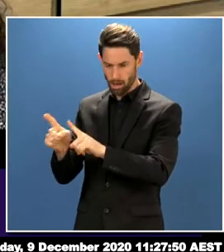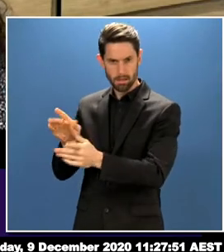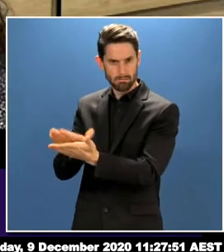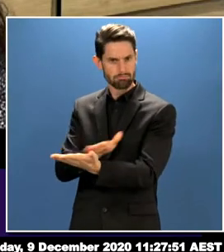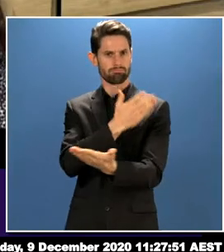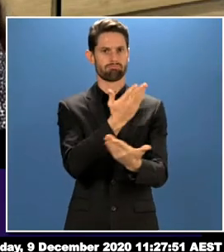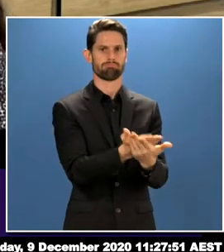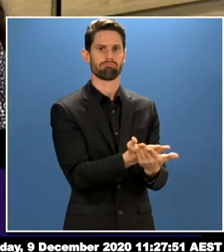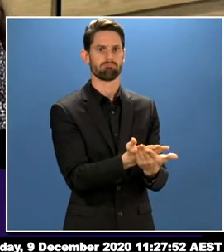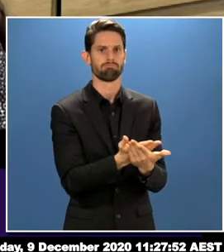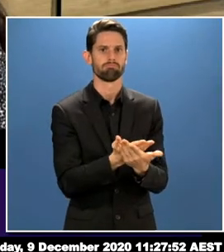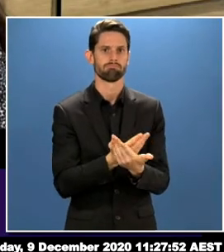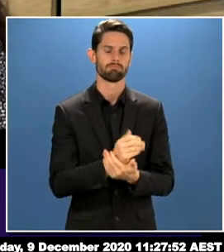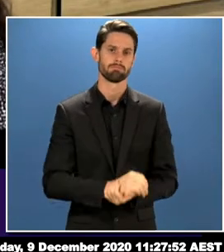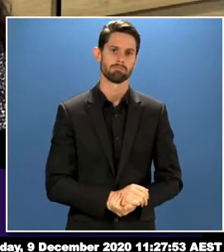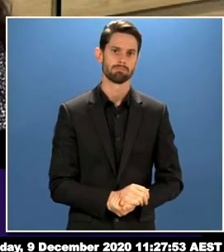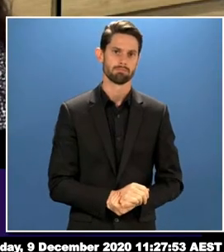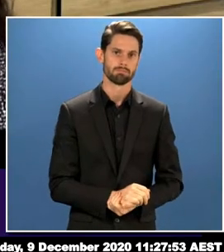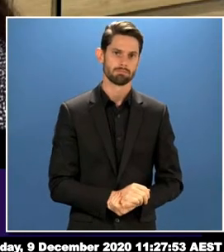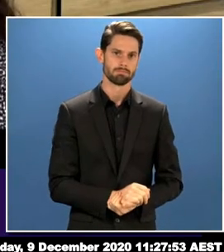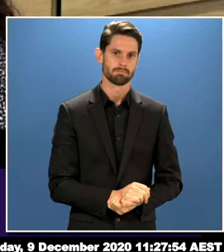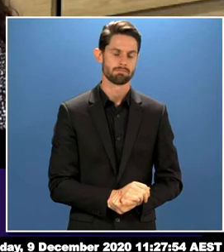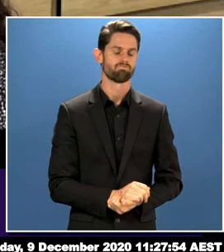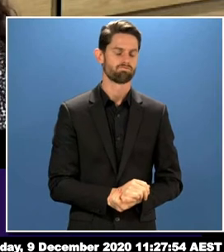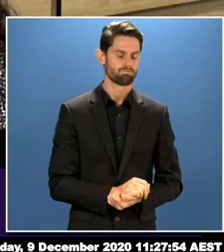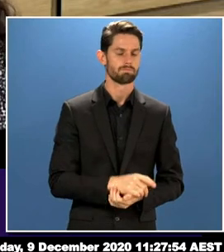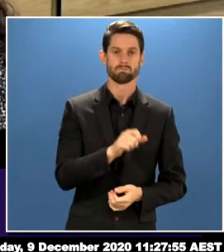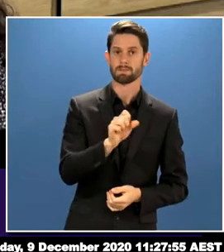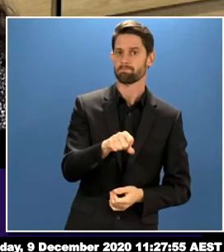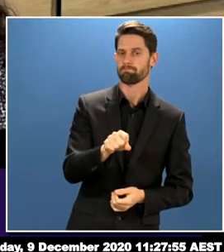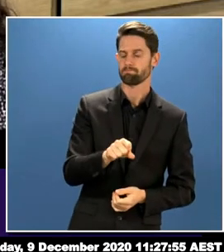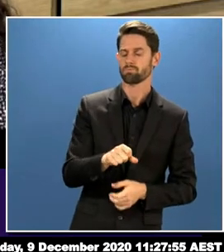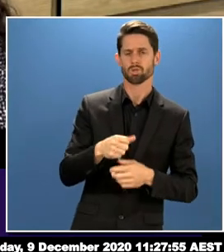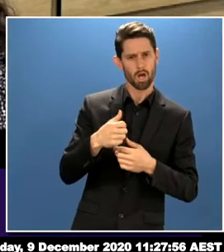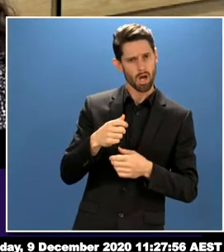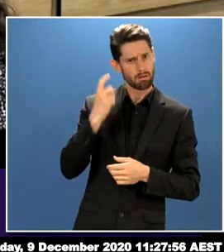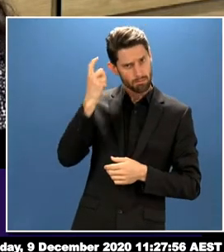That's correct. And in applying those complex laws, do you then provide